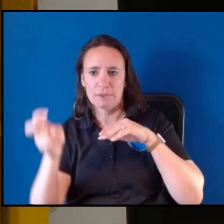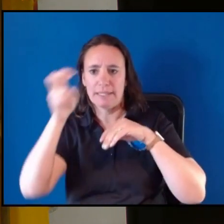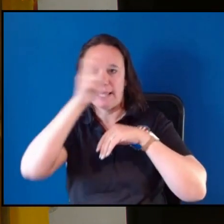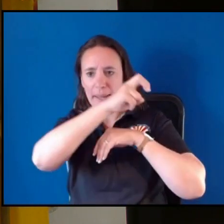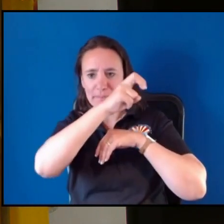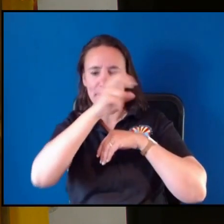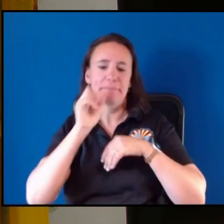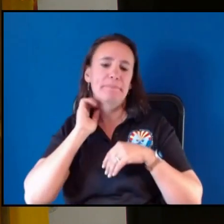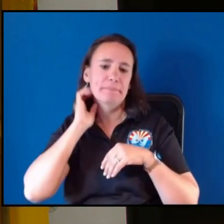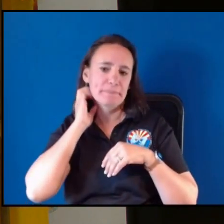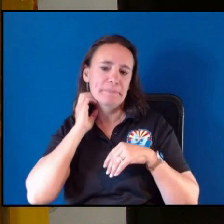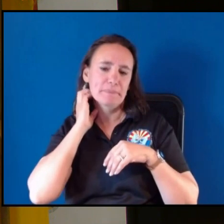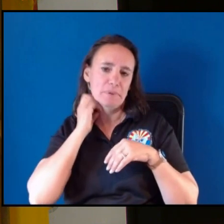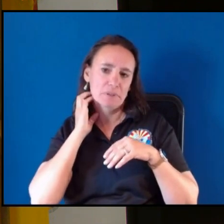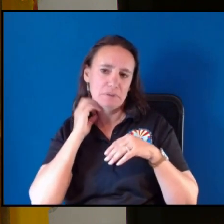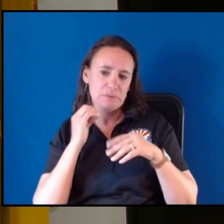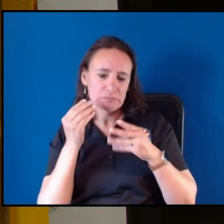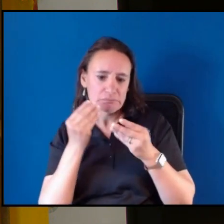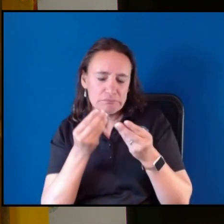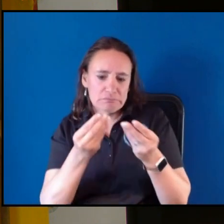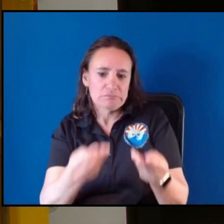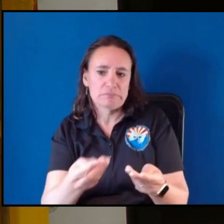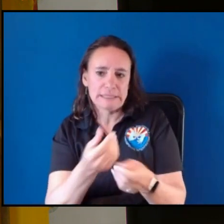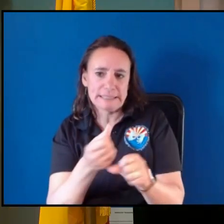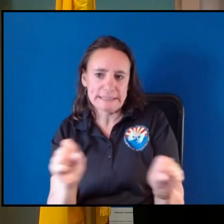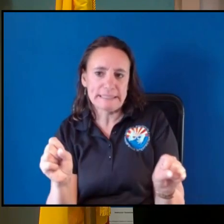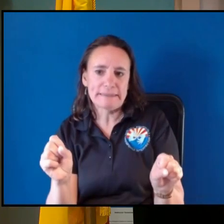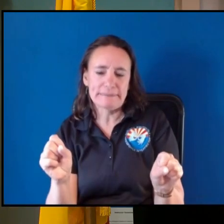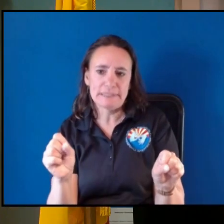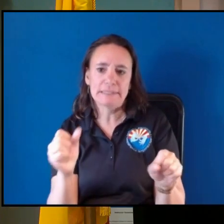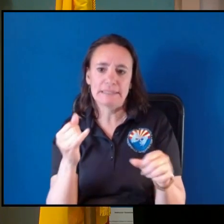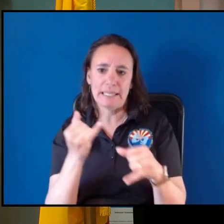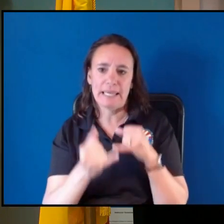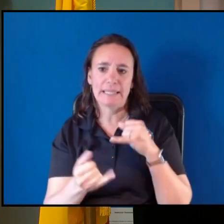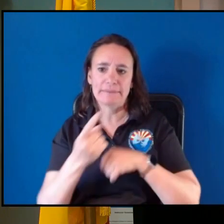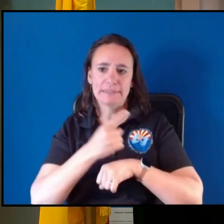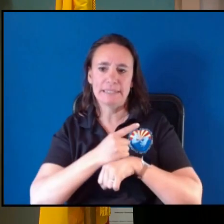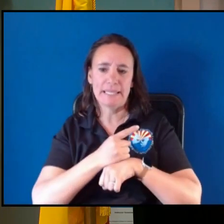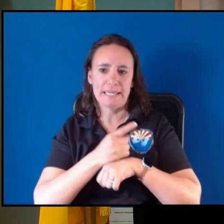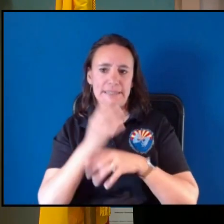pass that safety message on here at the end of today's update and so that concludes what we're doing today. Thank